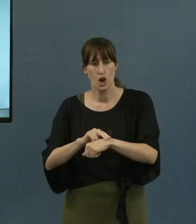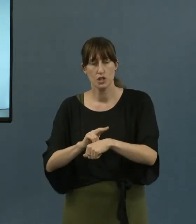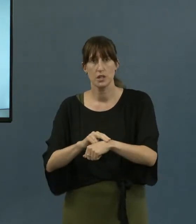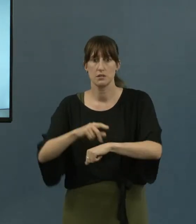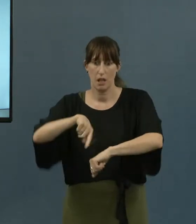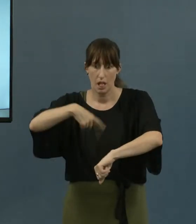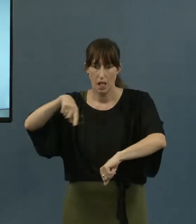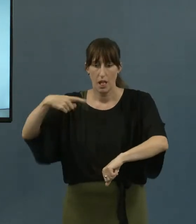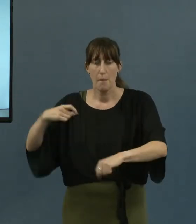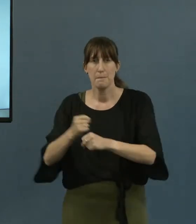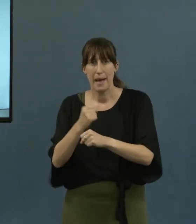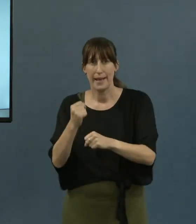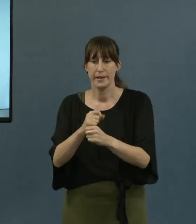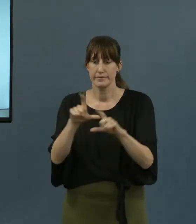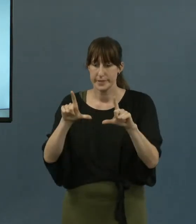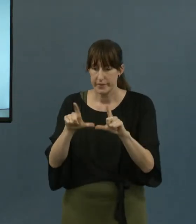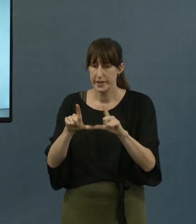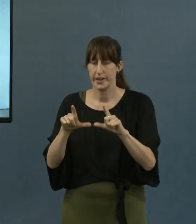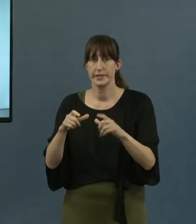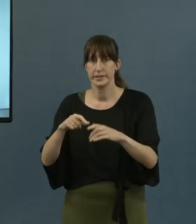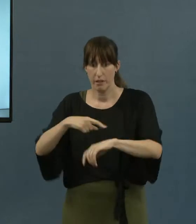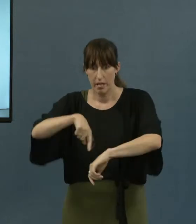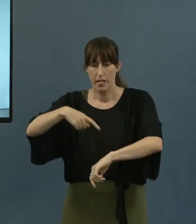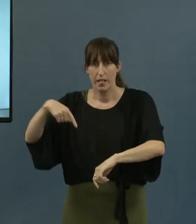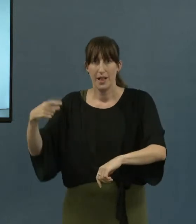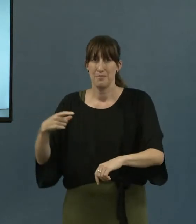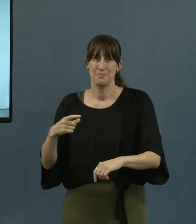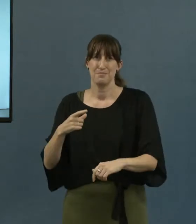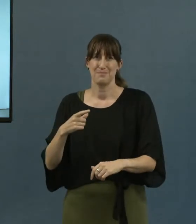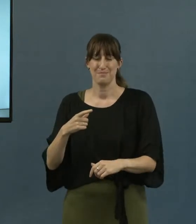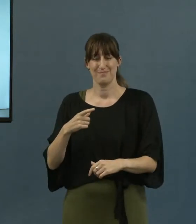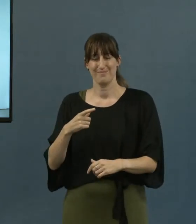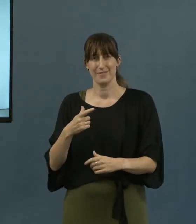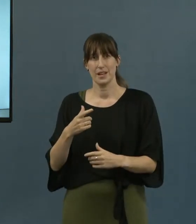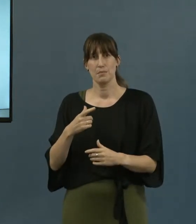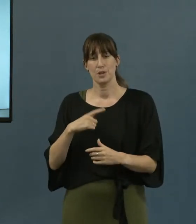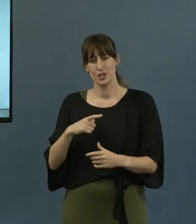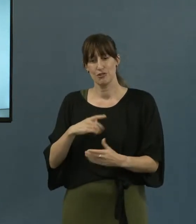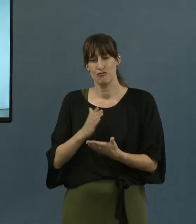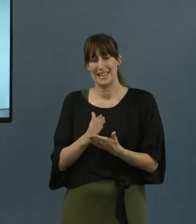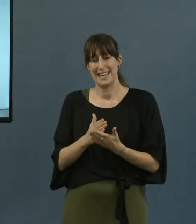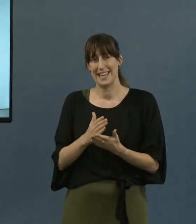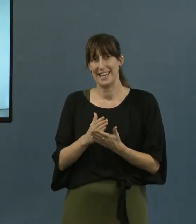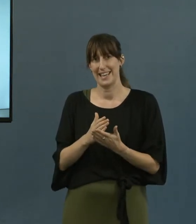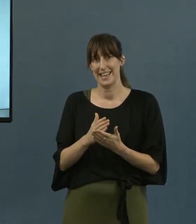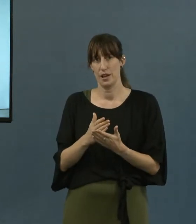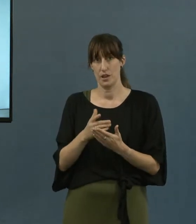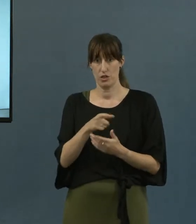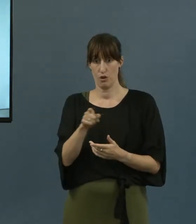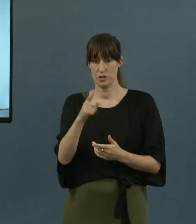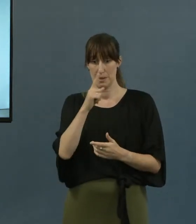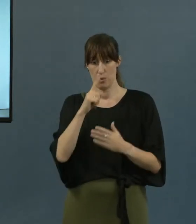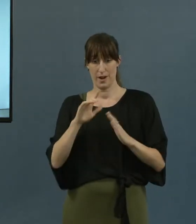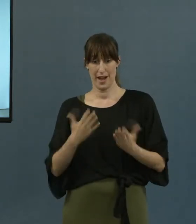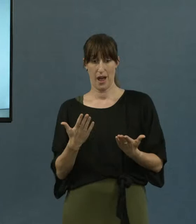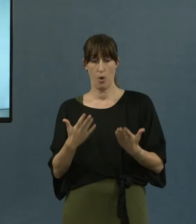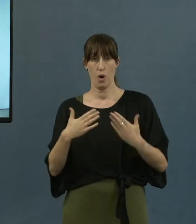practice nurses spending time writing out medical certificates for people who are